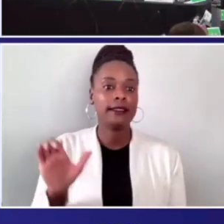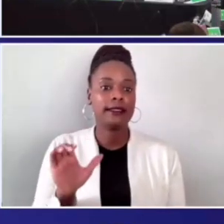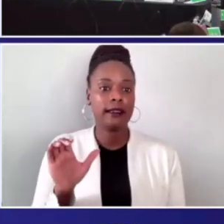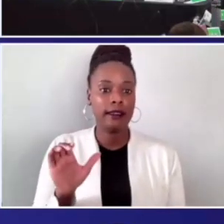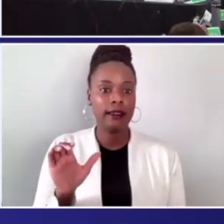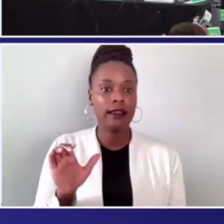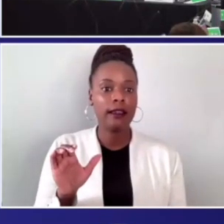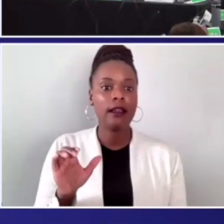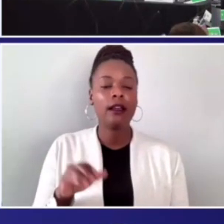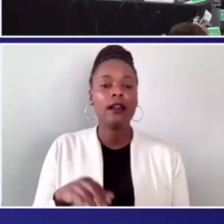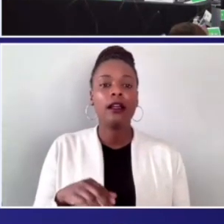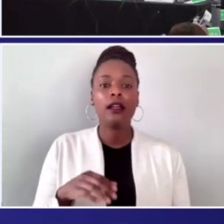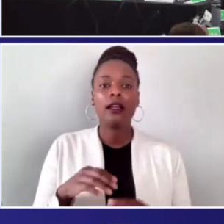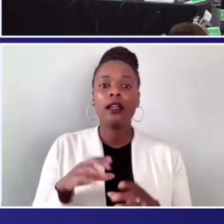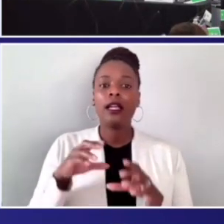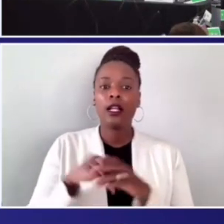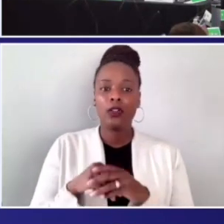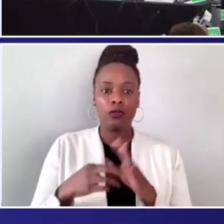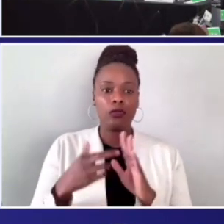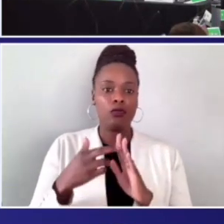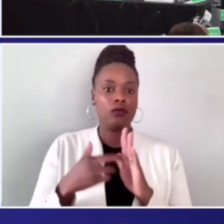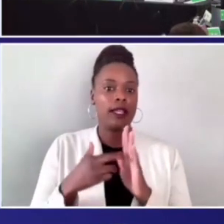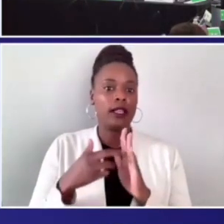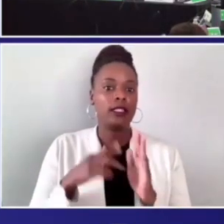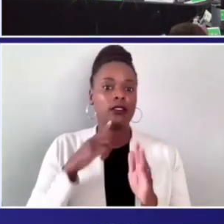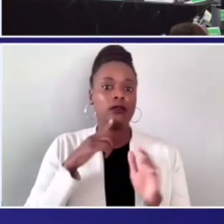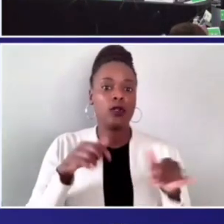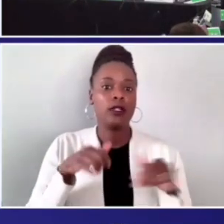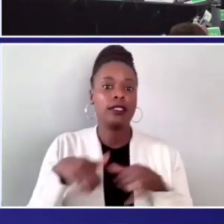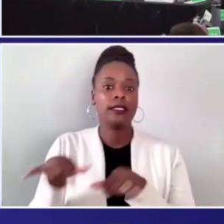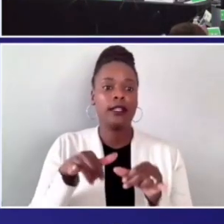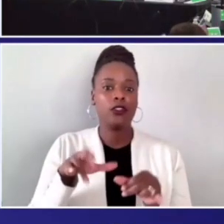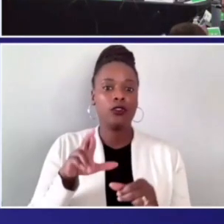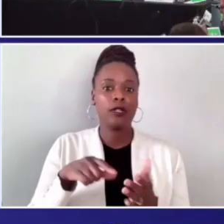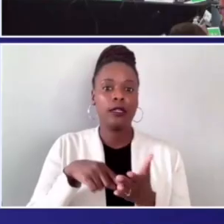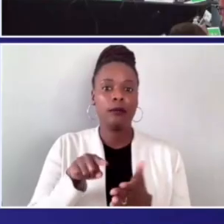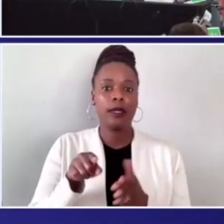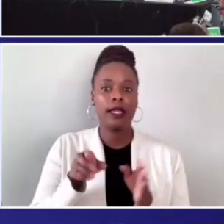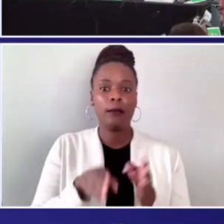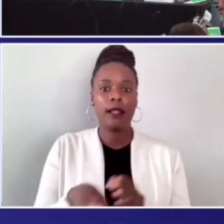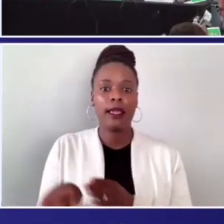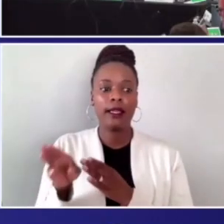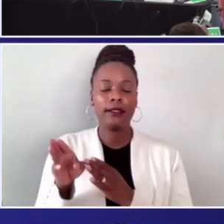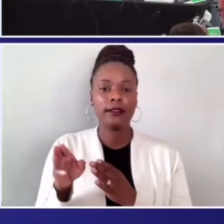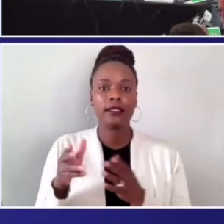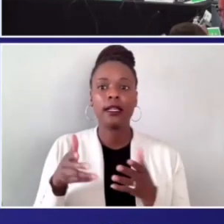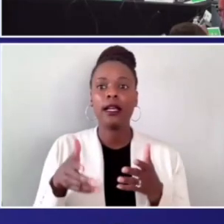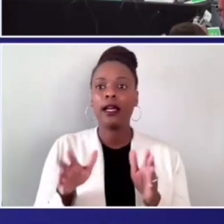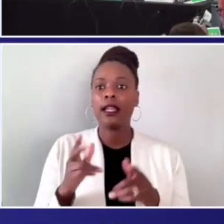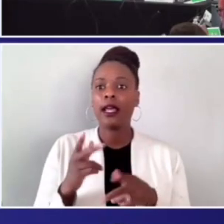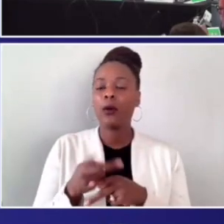these contain the regulations of Standard Repayment Plans, and these plans allow borrowers to make payments,